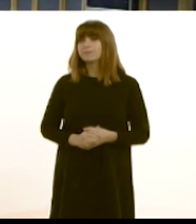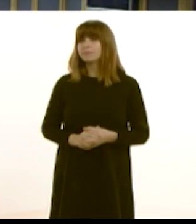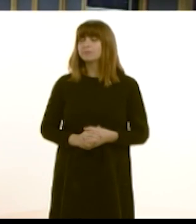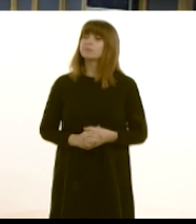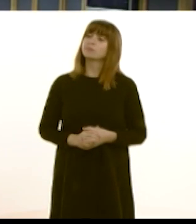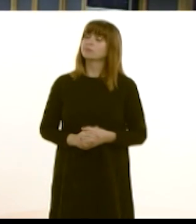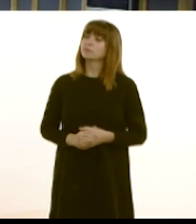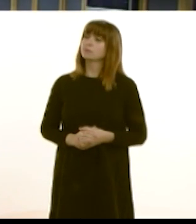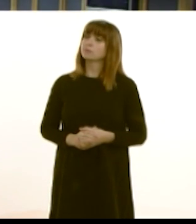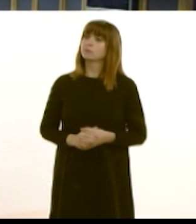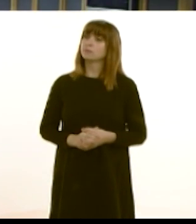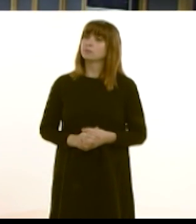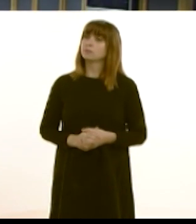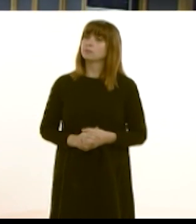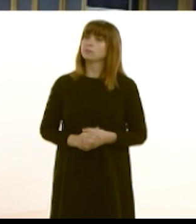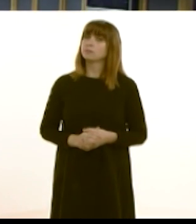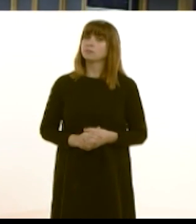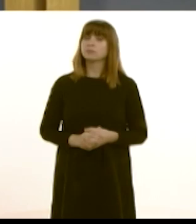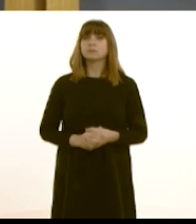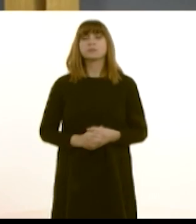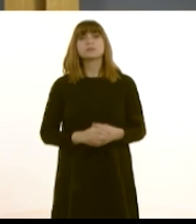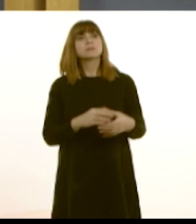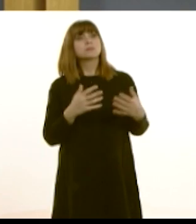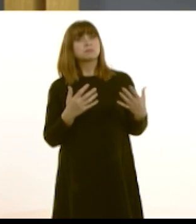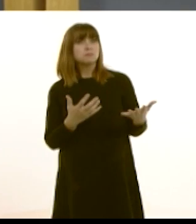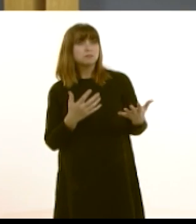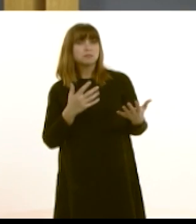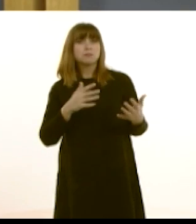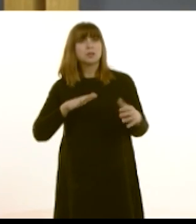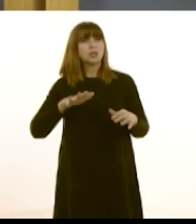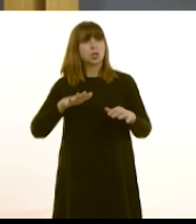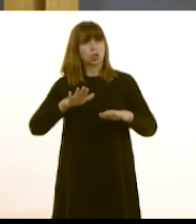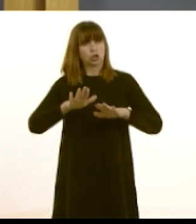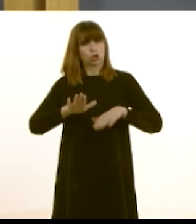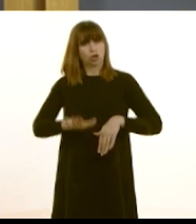What special measures is the Welsh Government taking in order to eradicate child poverty by the year 2020?